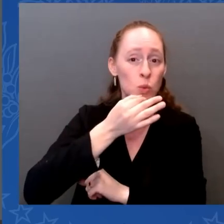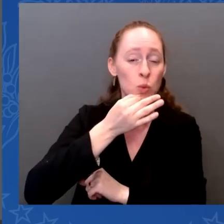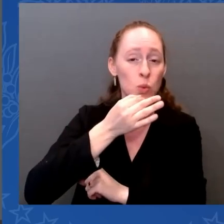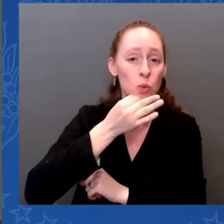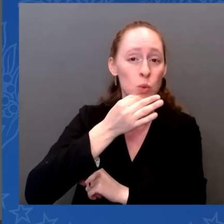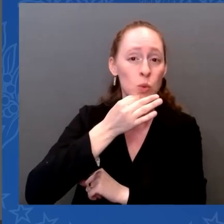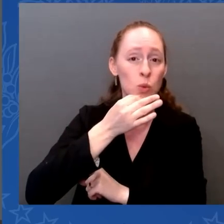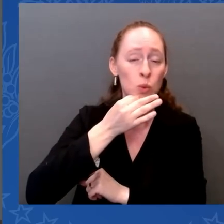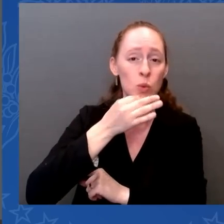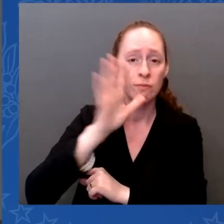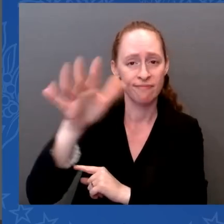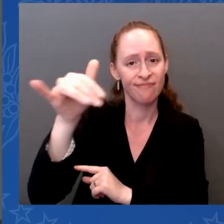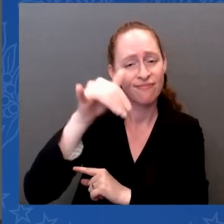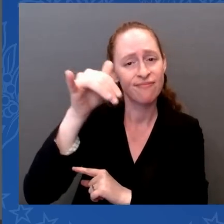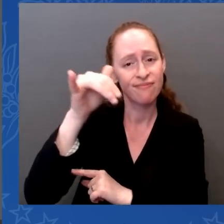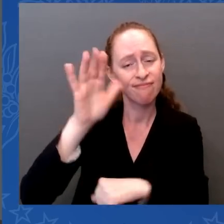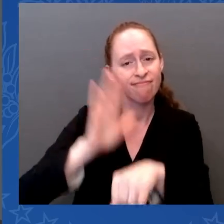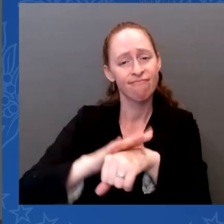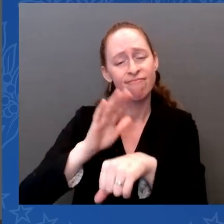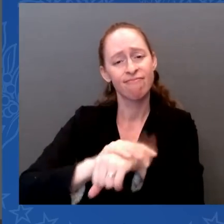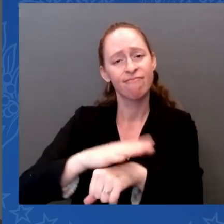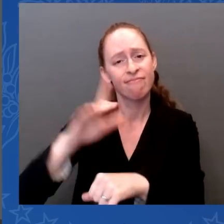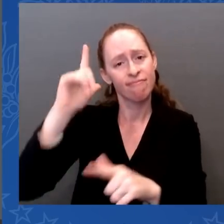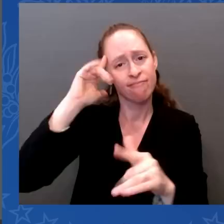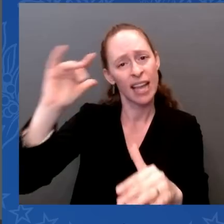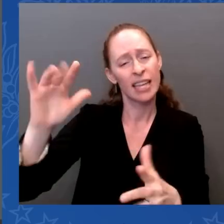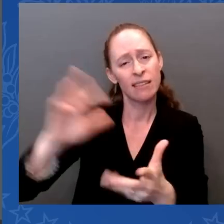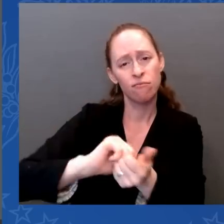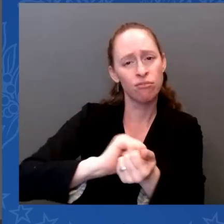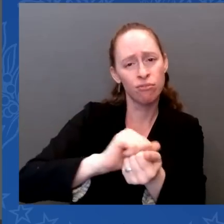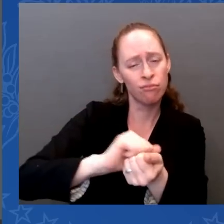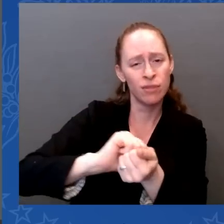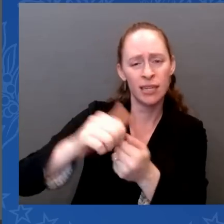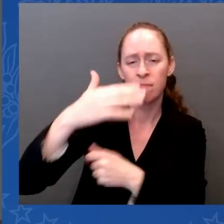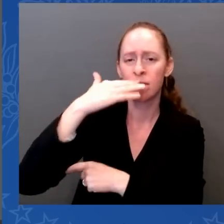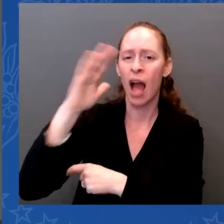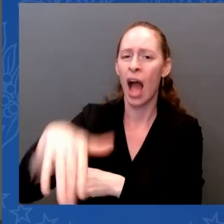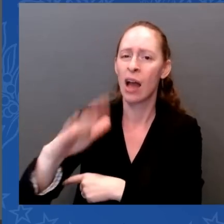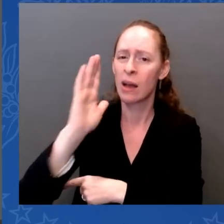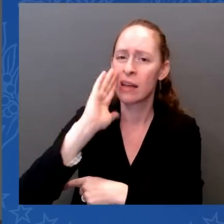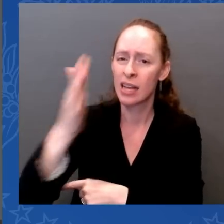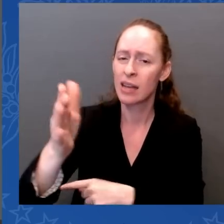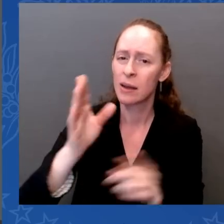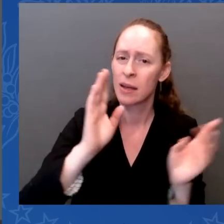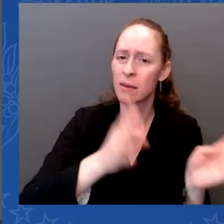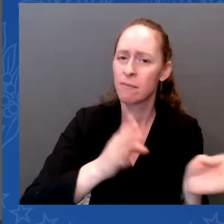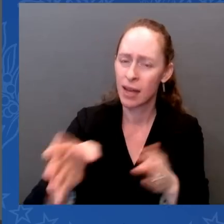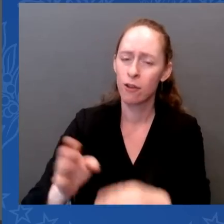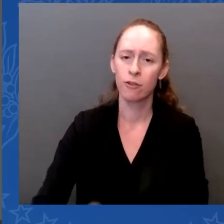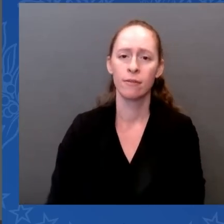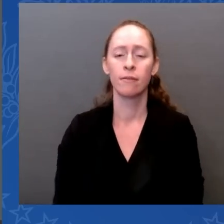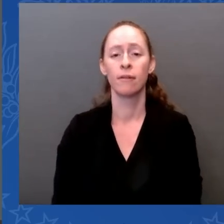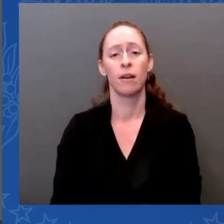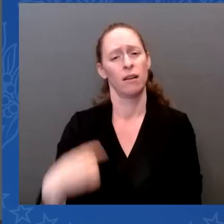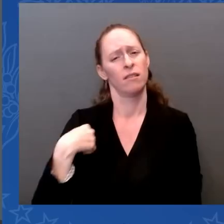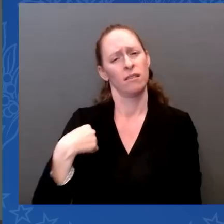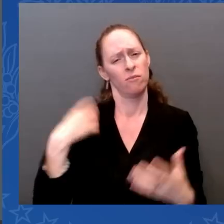So I want to be clear about two main messages. First, my administration is on alert and in action